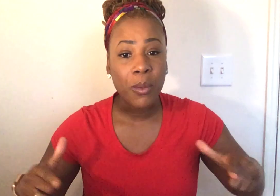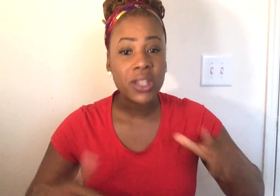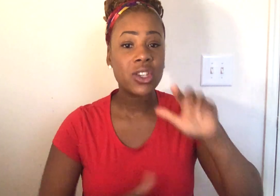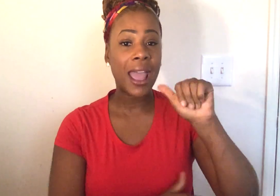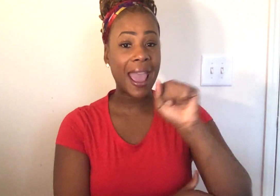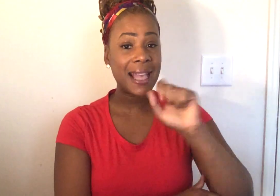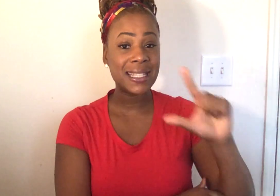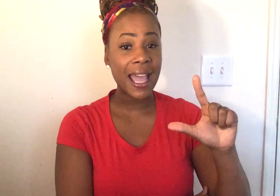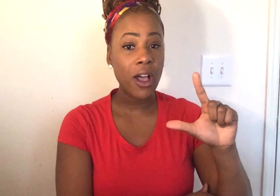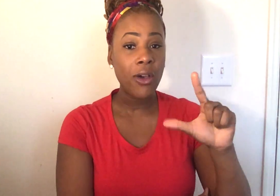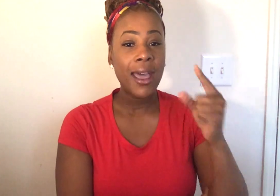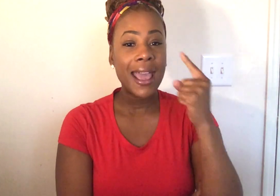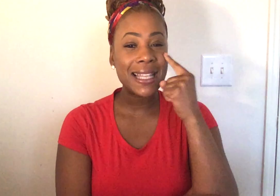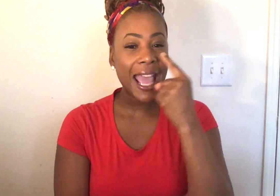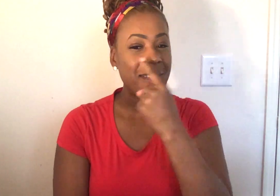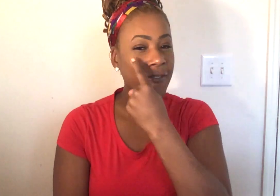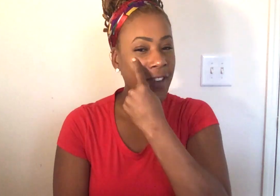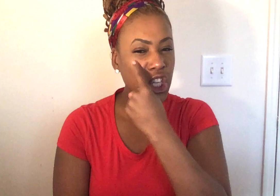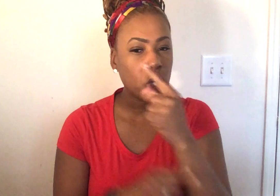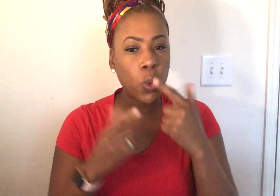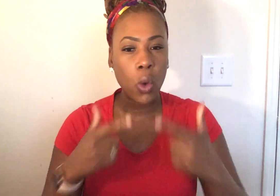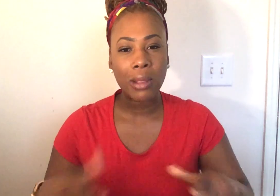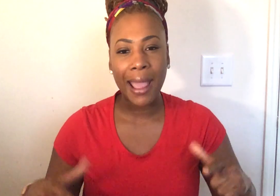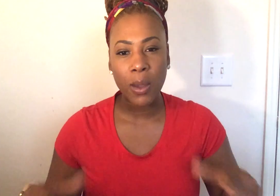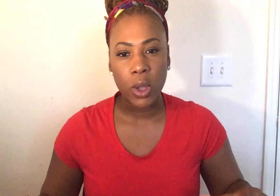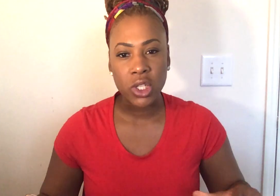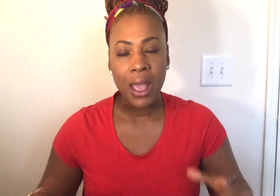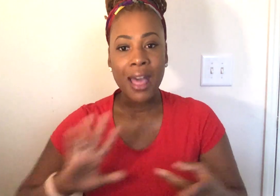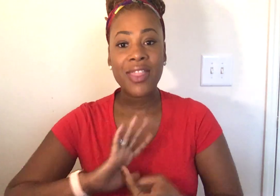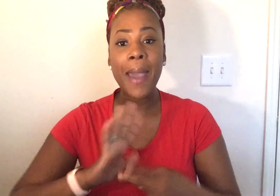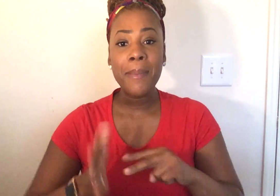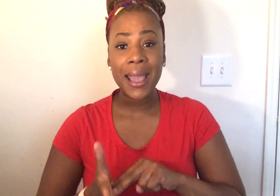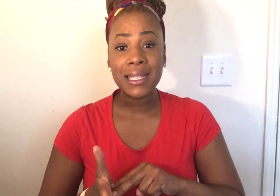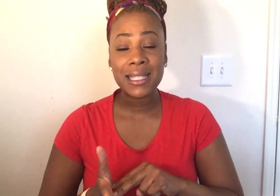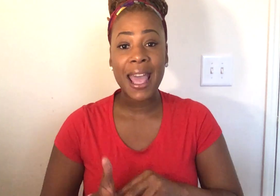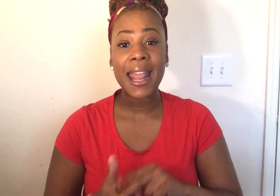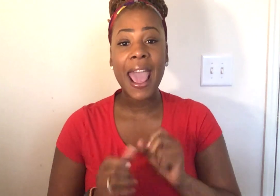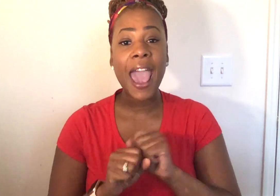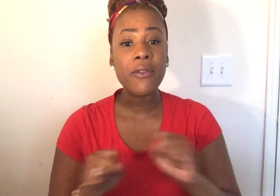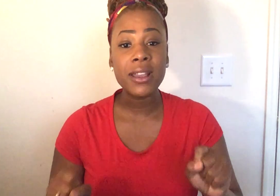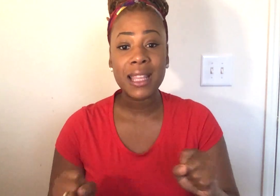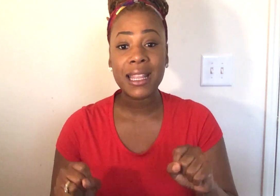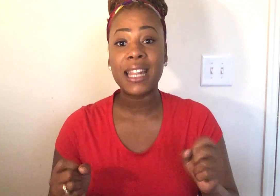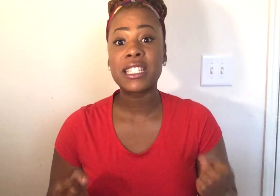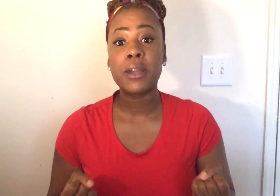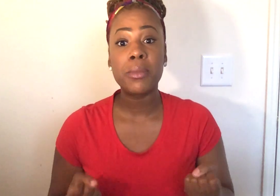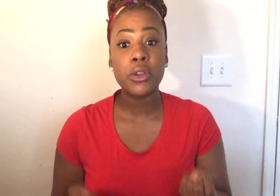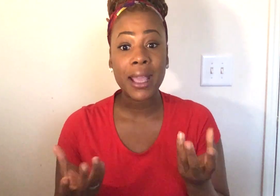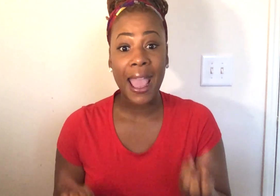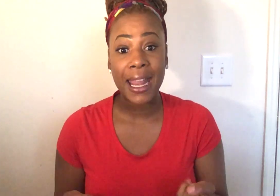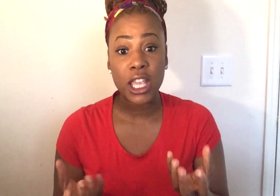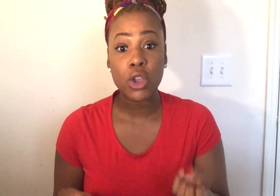ASL is a visual language that means that everything that is communicated using